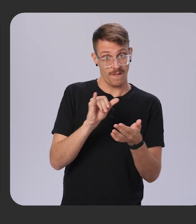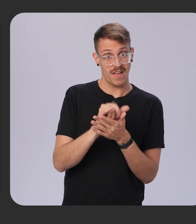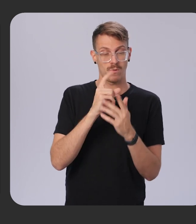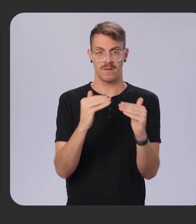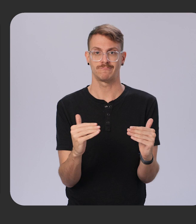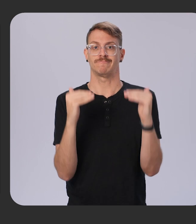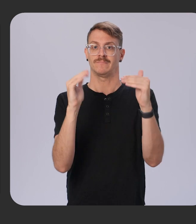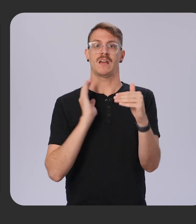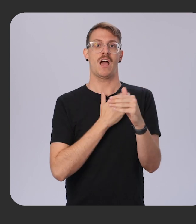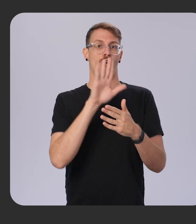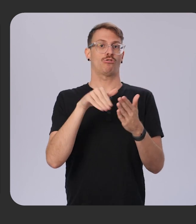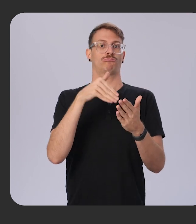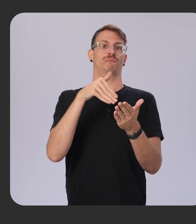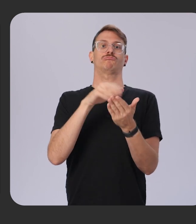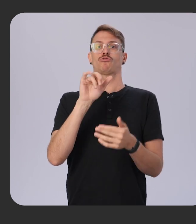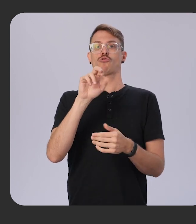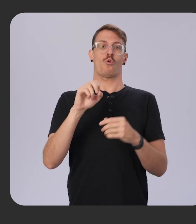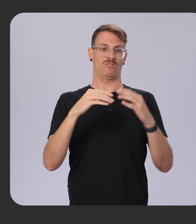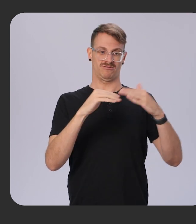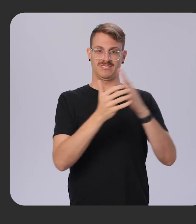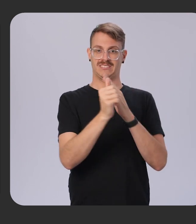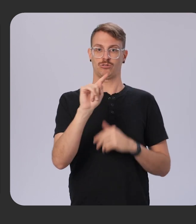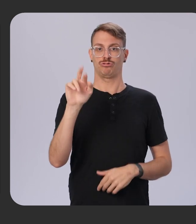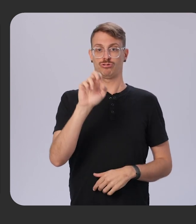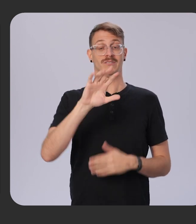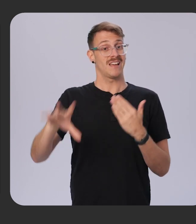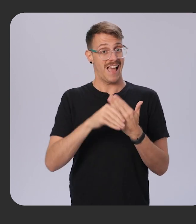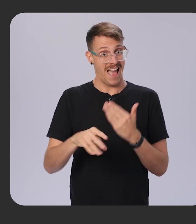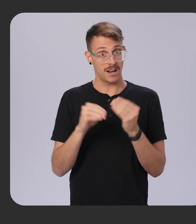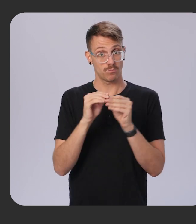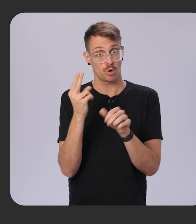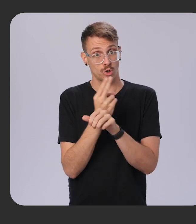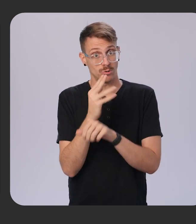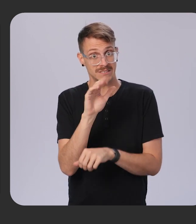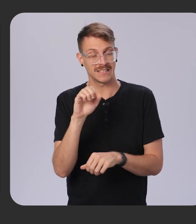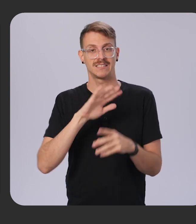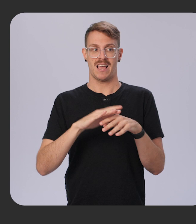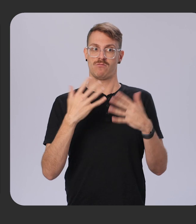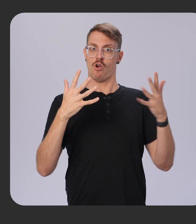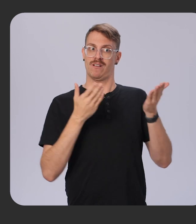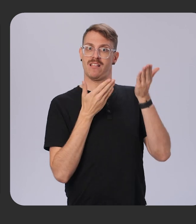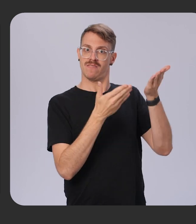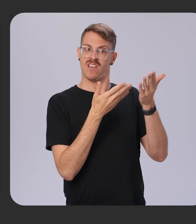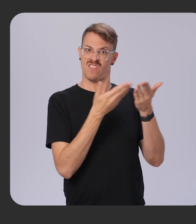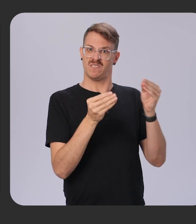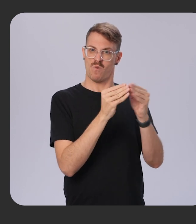Tree, both adding new skills, as well as making our existing capabilities faster, more accurate,